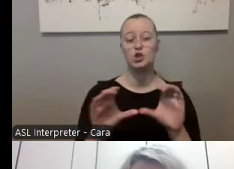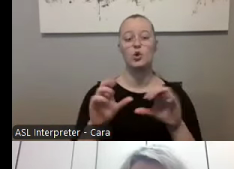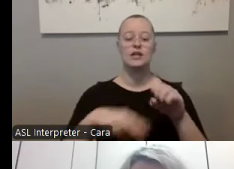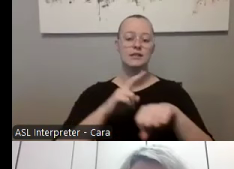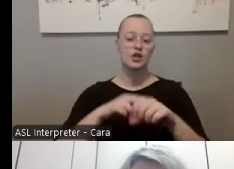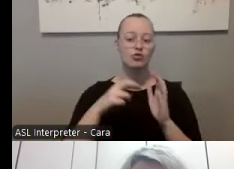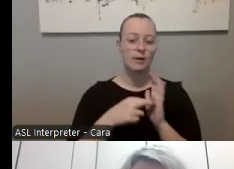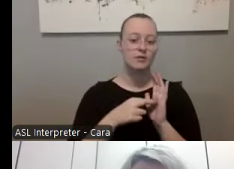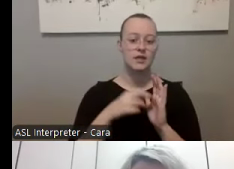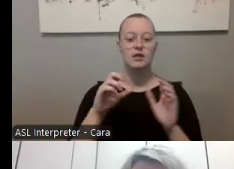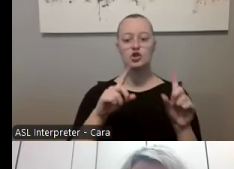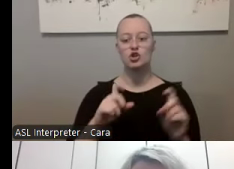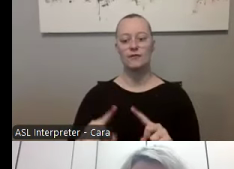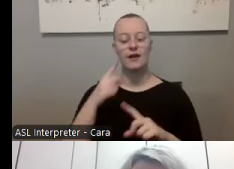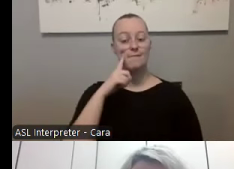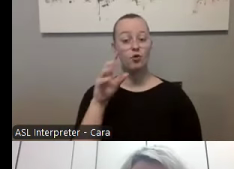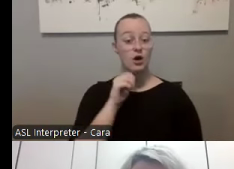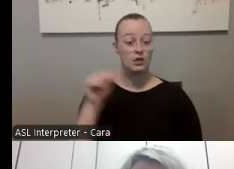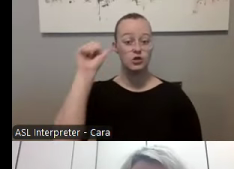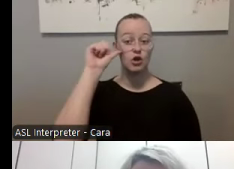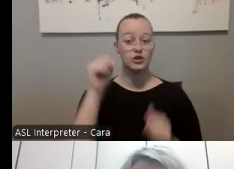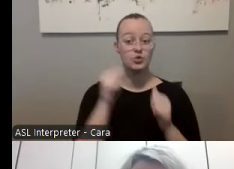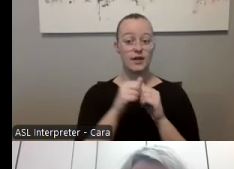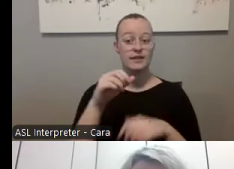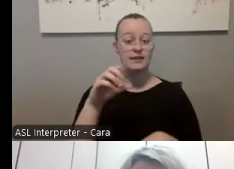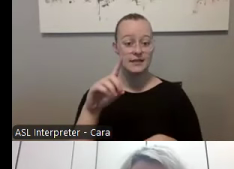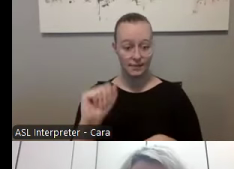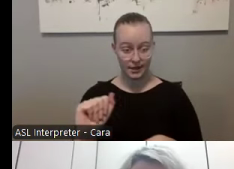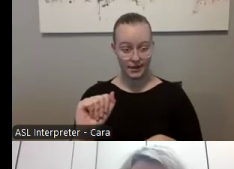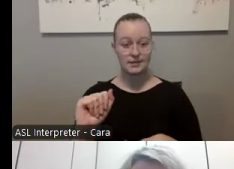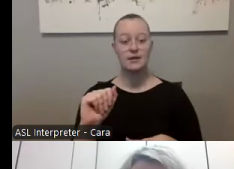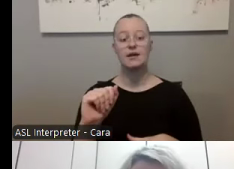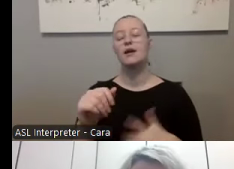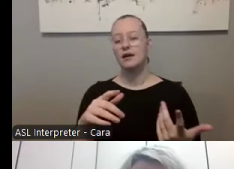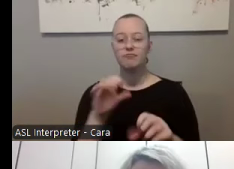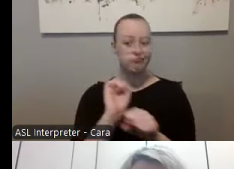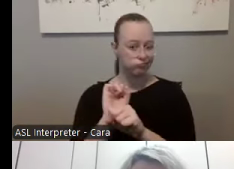representative survey of adults with disabilities who are working age, ages 18 to